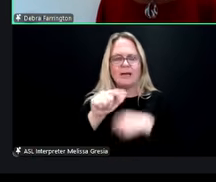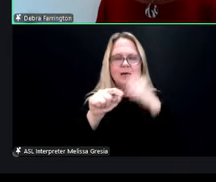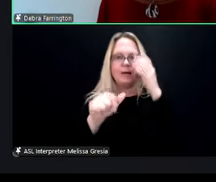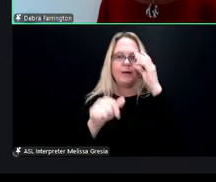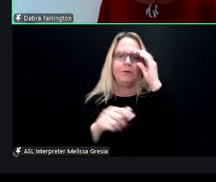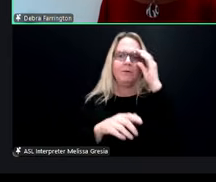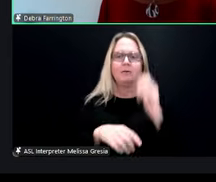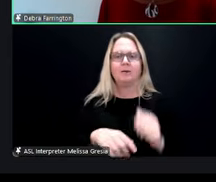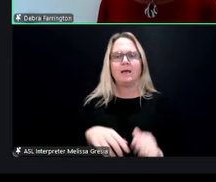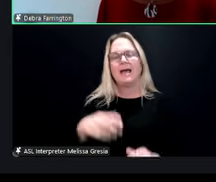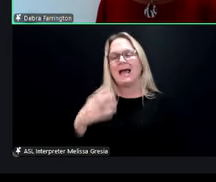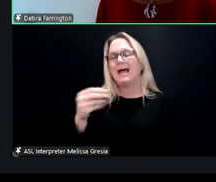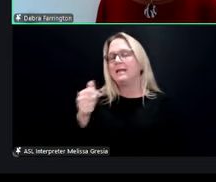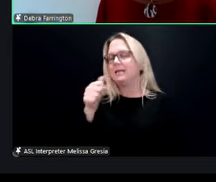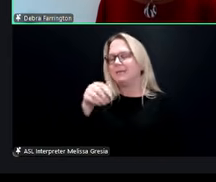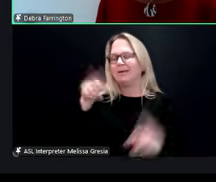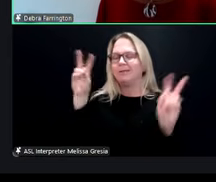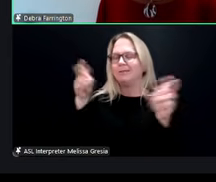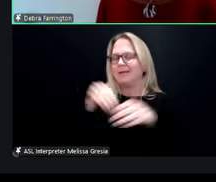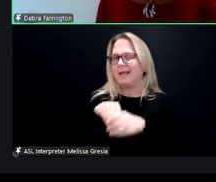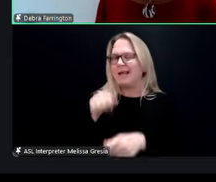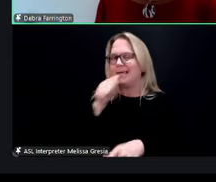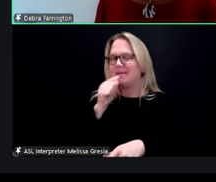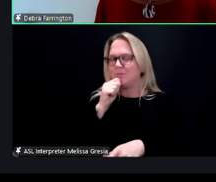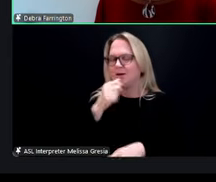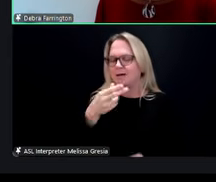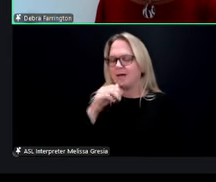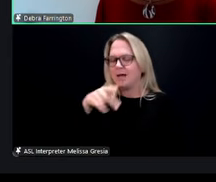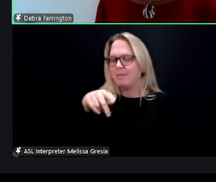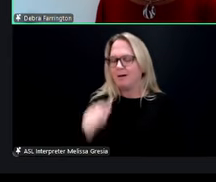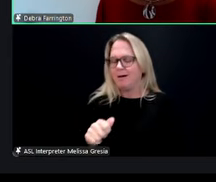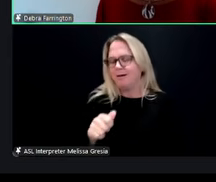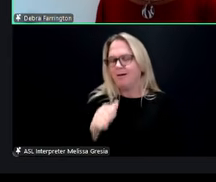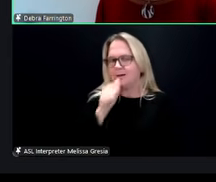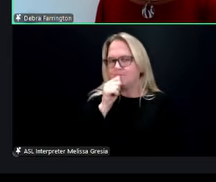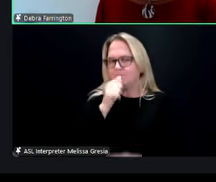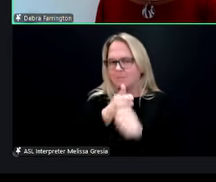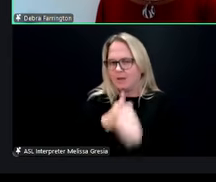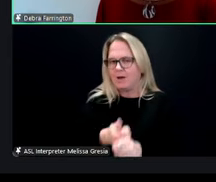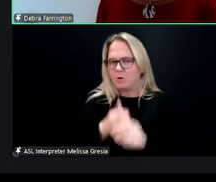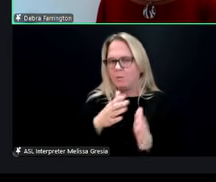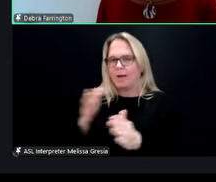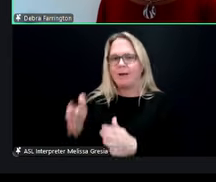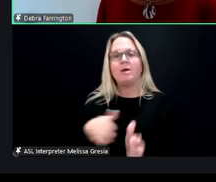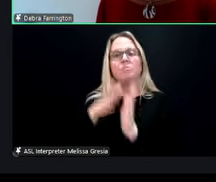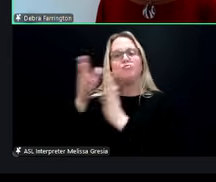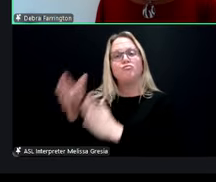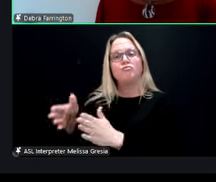HIPACO compliant way I'll say. And then the final column, community-led solutions, is all about